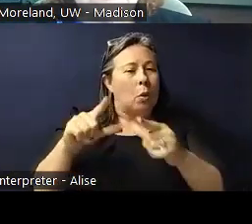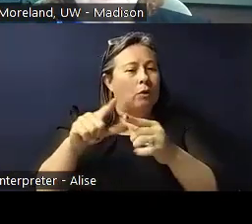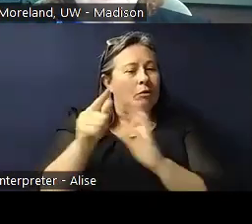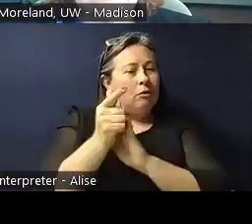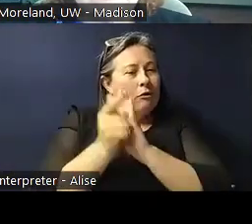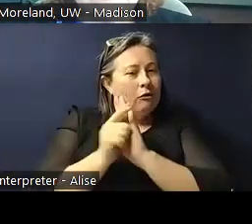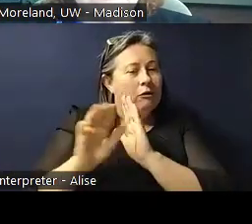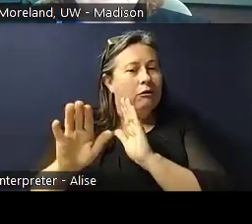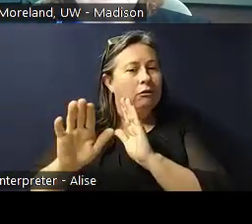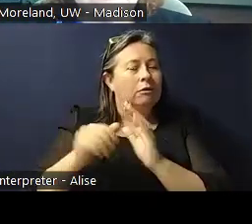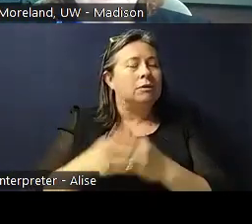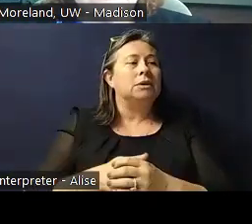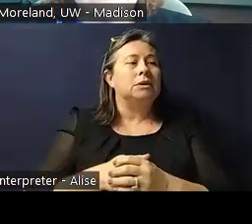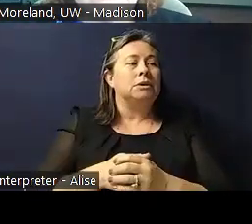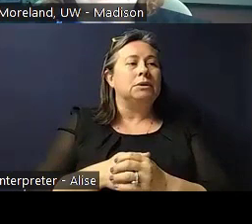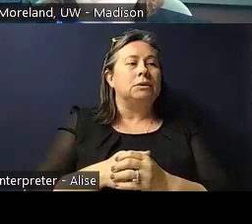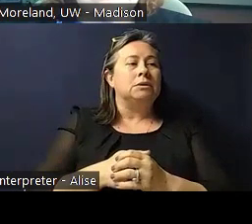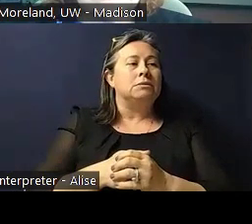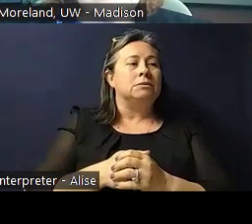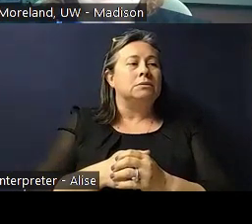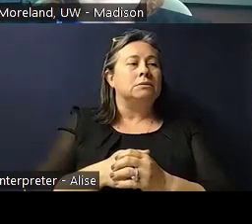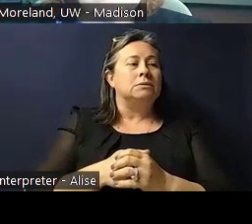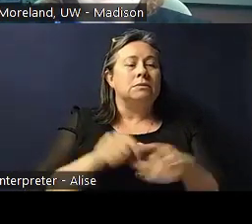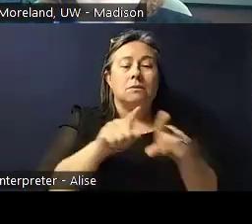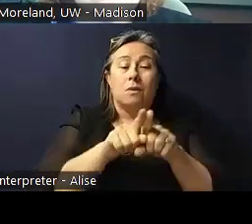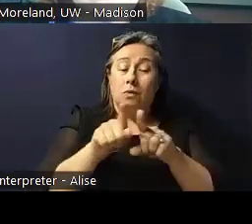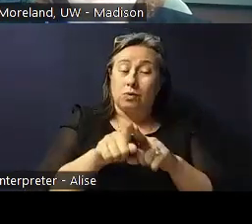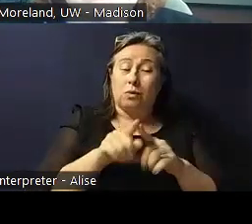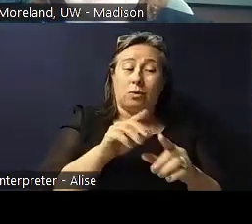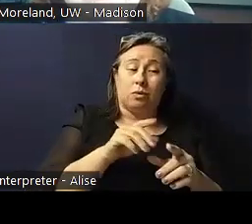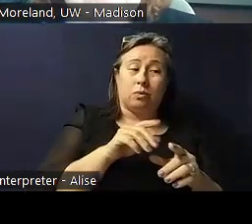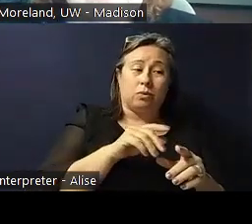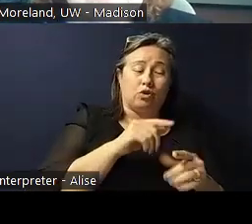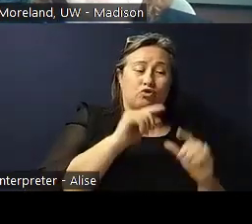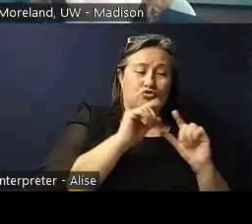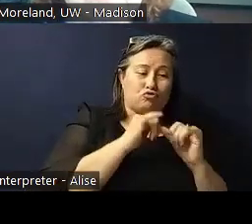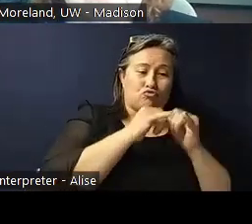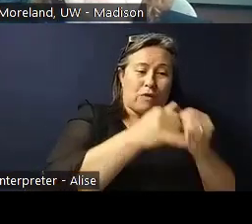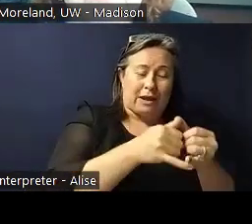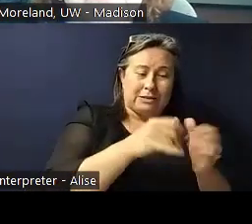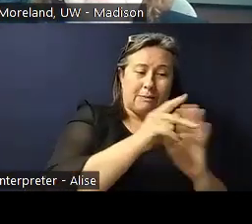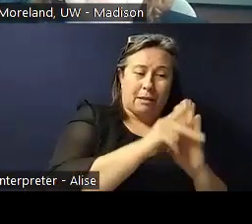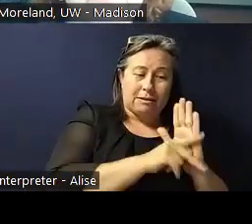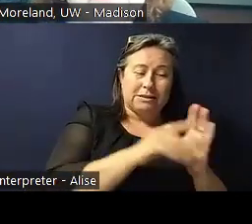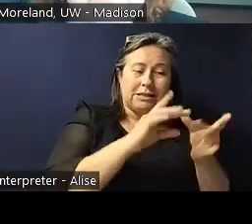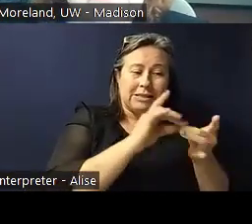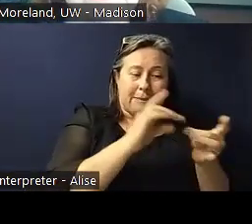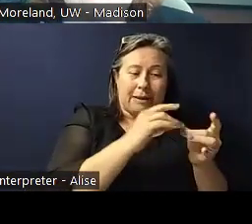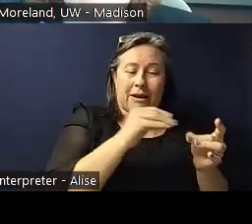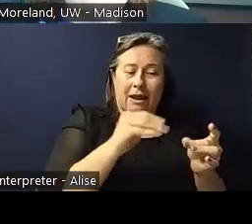as well as the grants policy statement and US requirements and then, again,